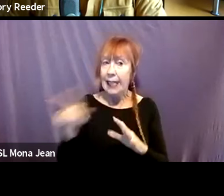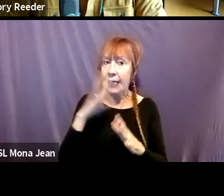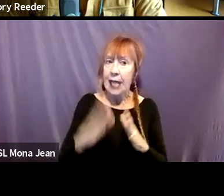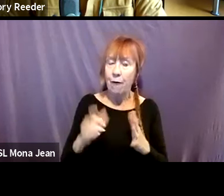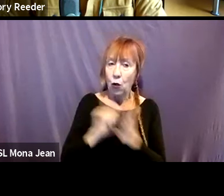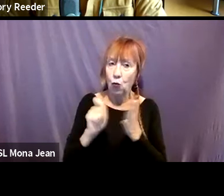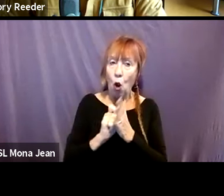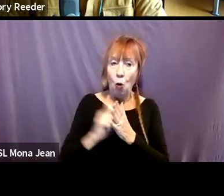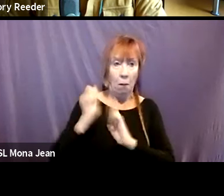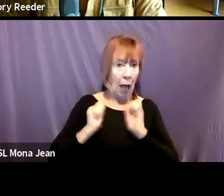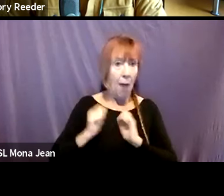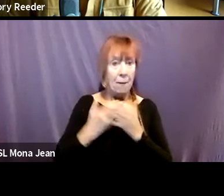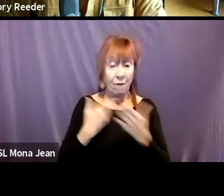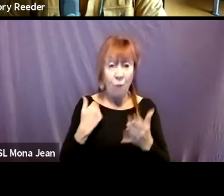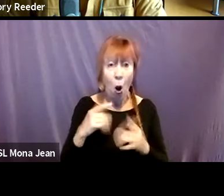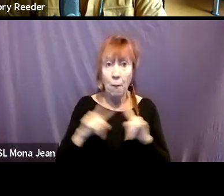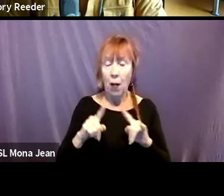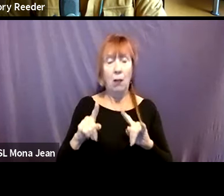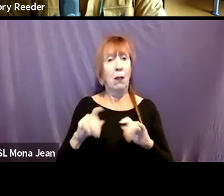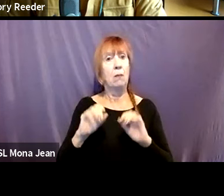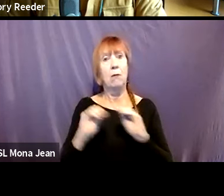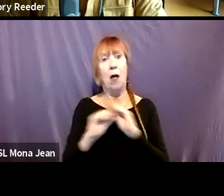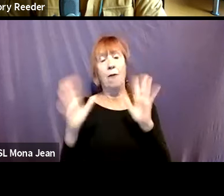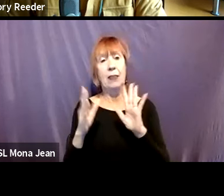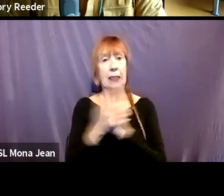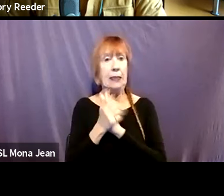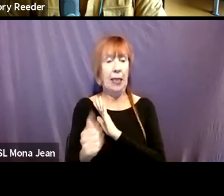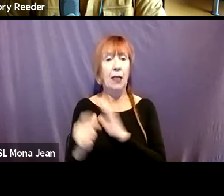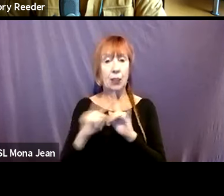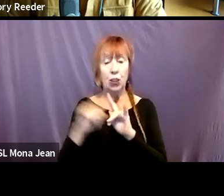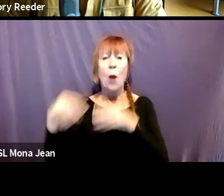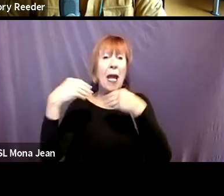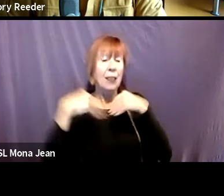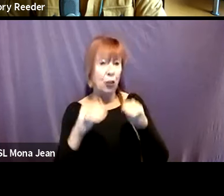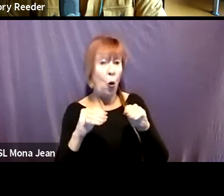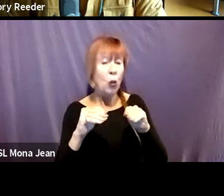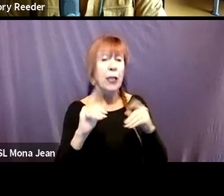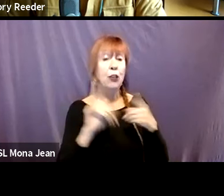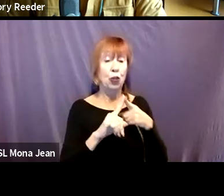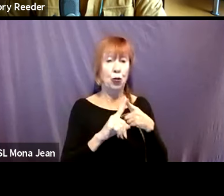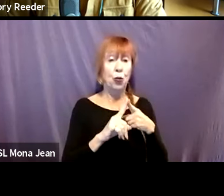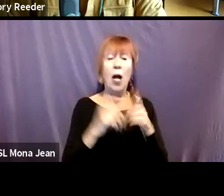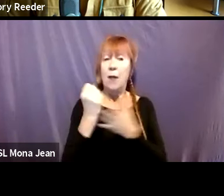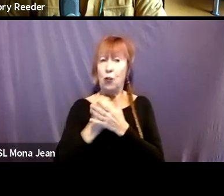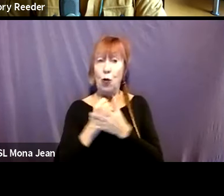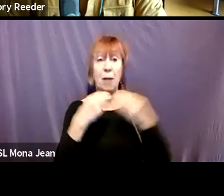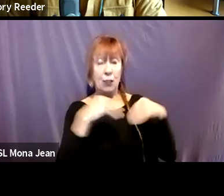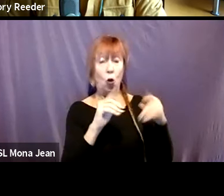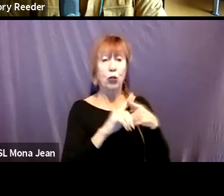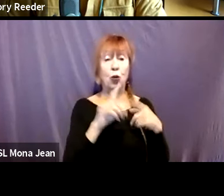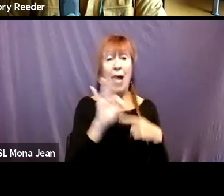And they sold the pitch to FX, but they're find that there is just a lot of stuff that needed